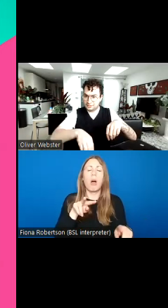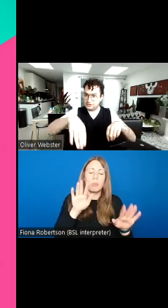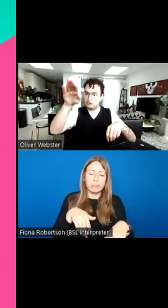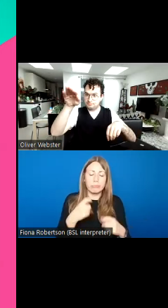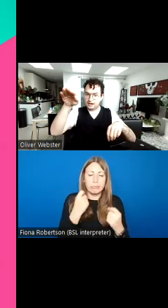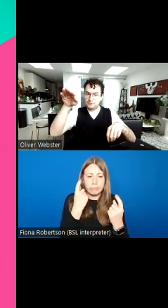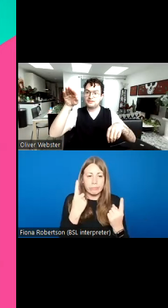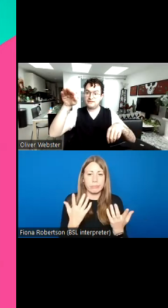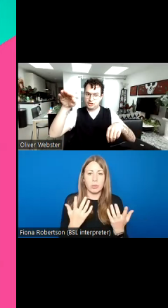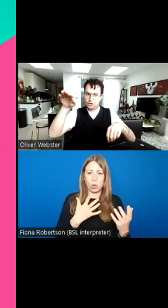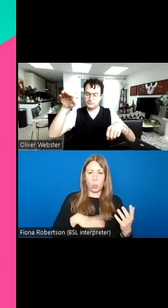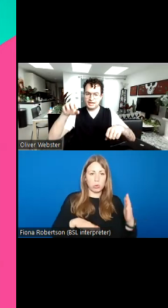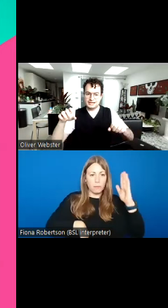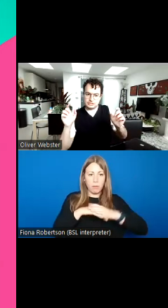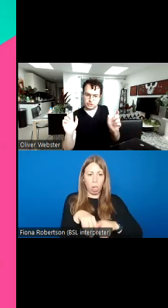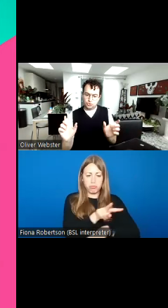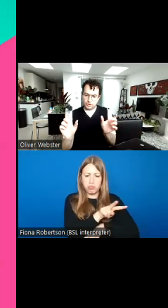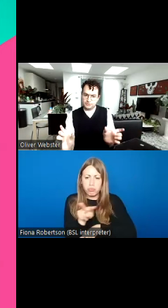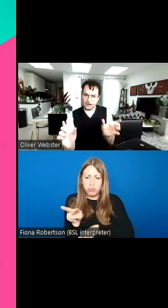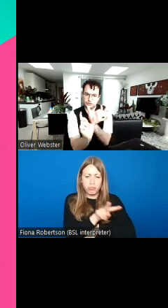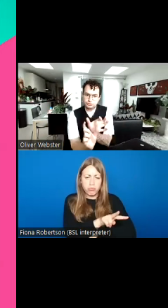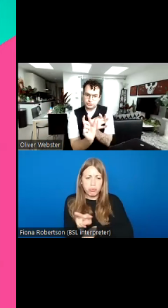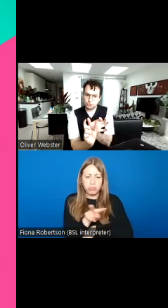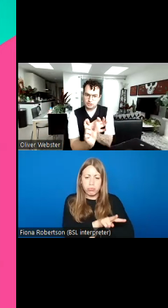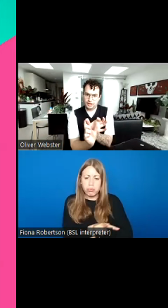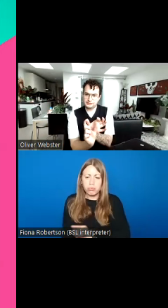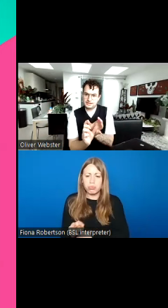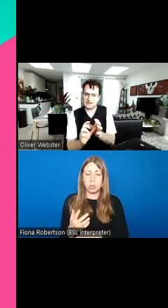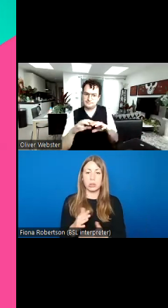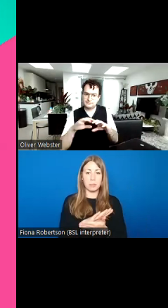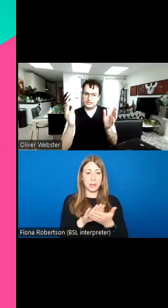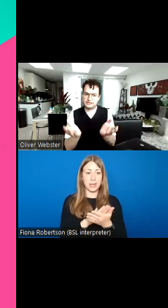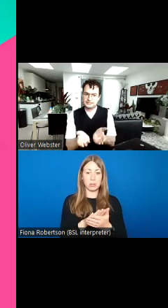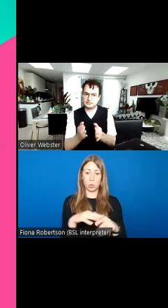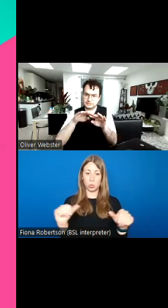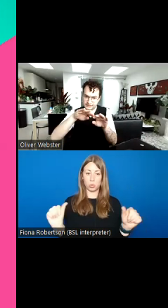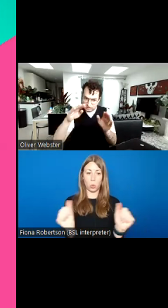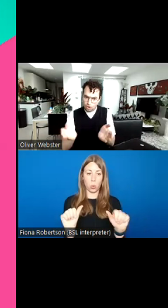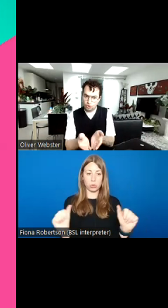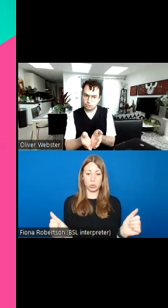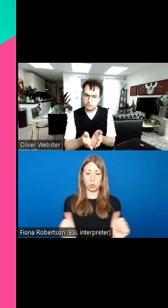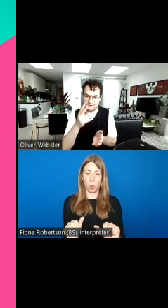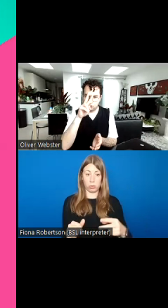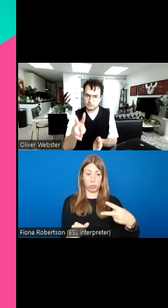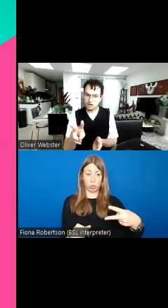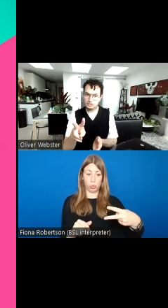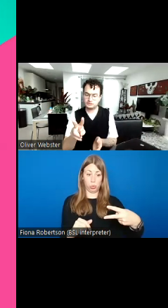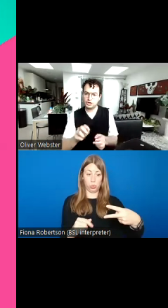and then you look back up at the video. When you have two short lines, it's much easier to see the whole thing in one glance,